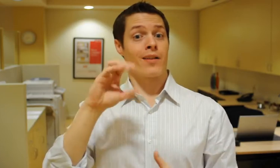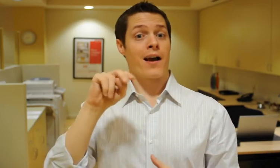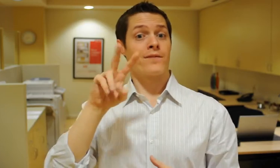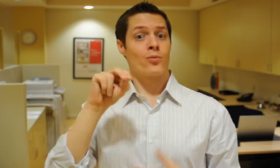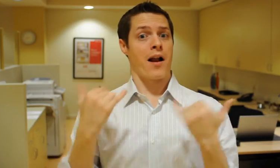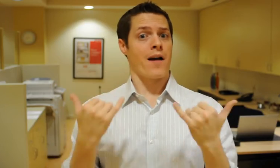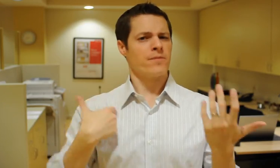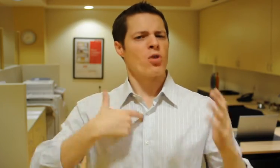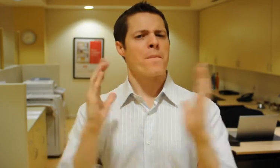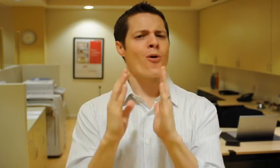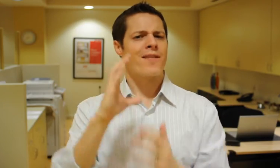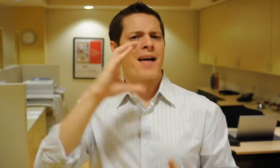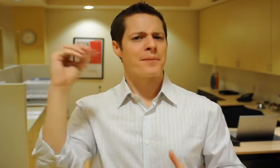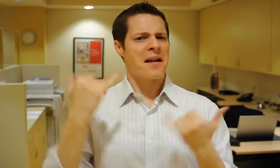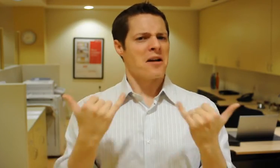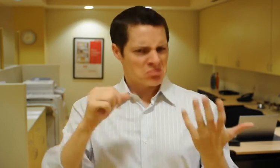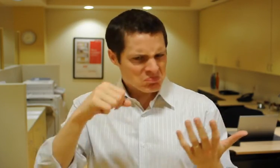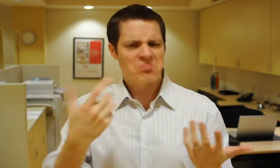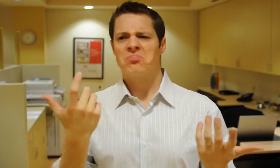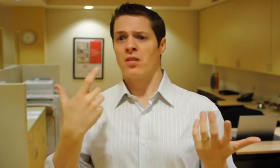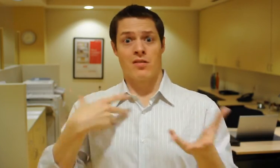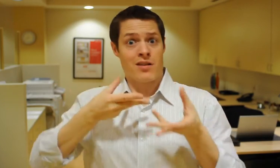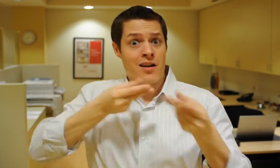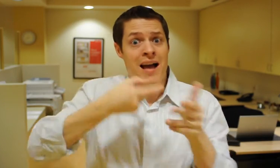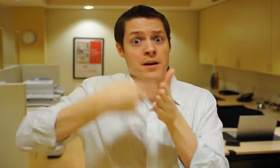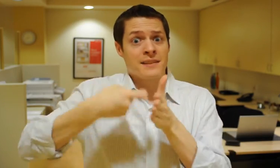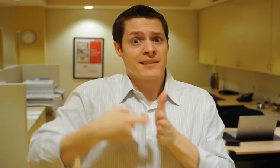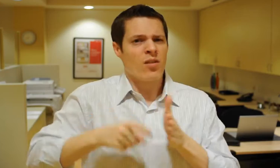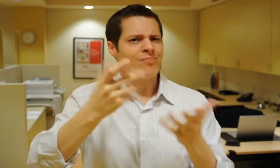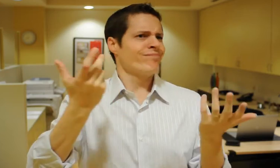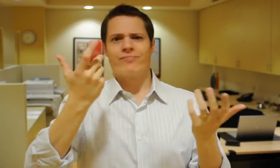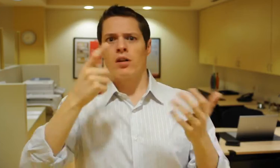Convo is a small company. We spend on start-up expenses such as…